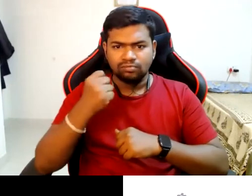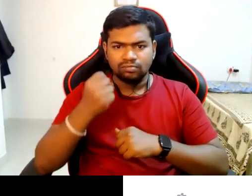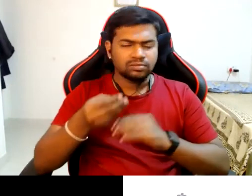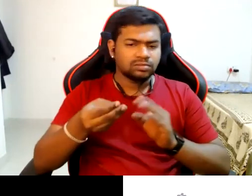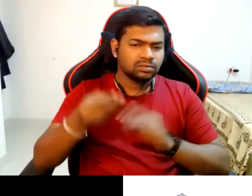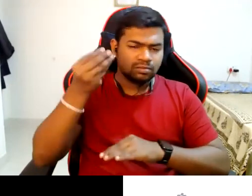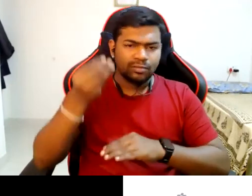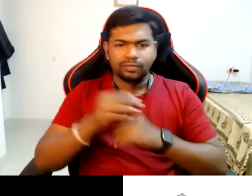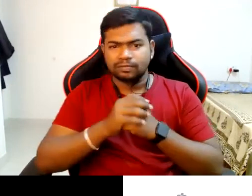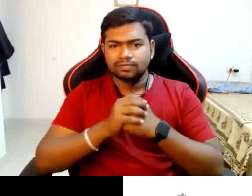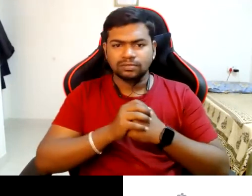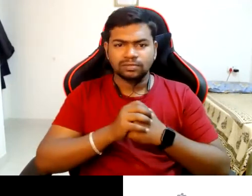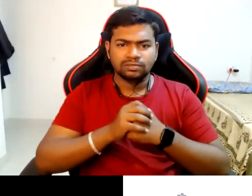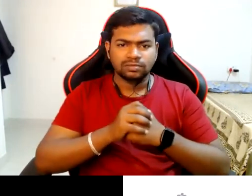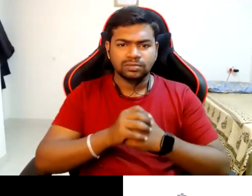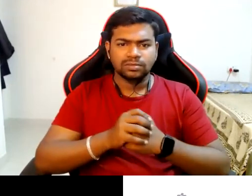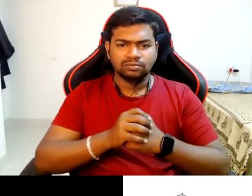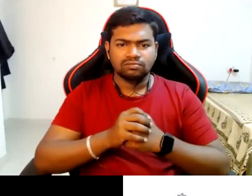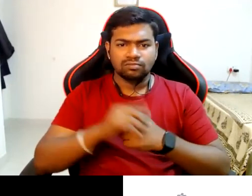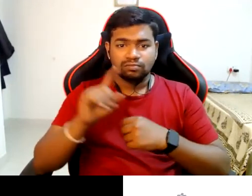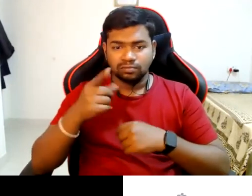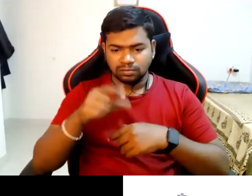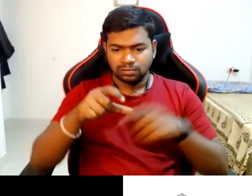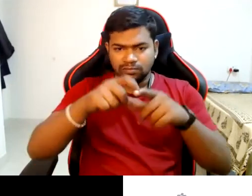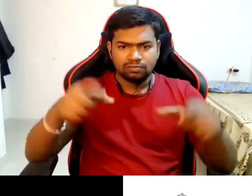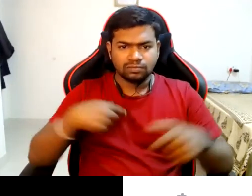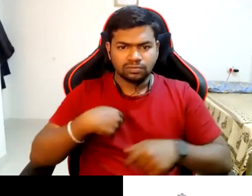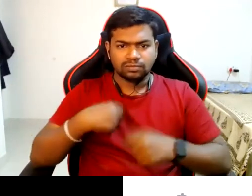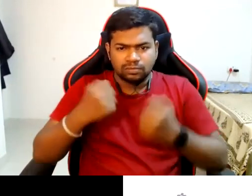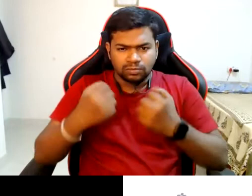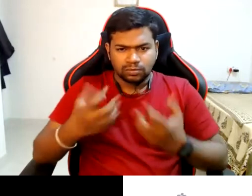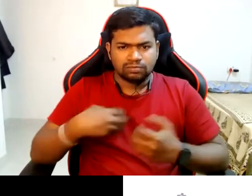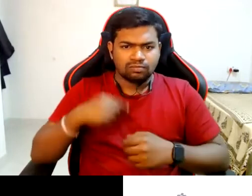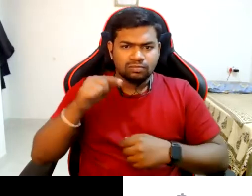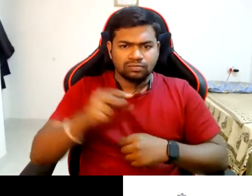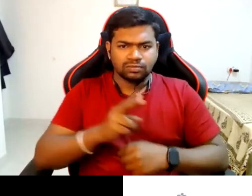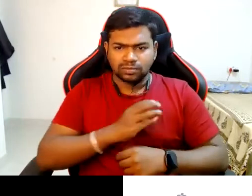to sit on the first row but i was too scared so one day i just went and sat in the